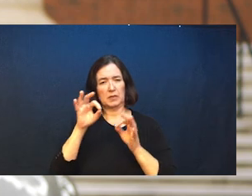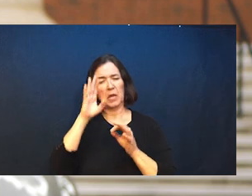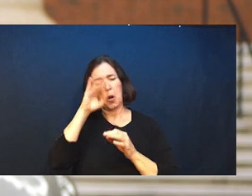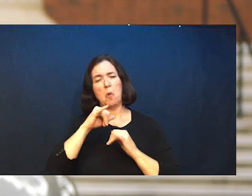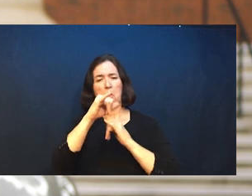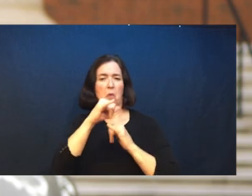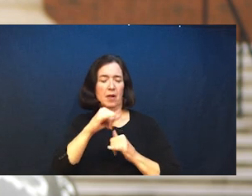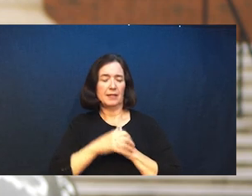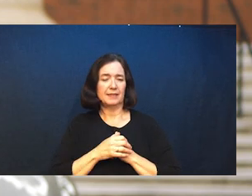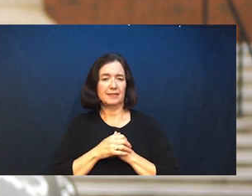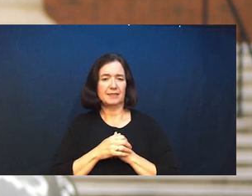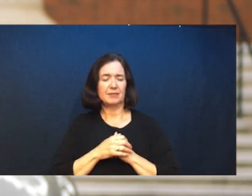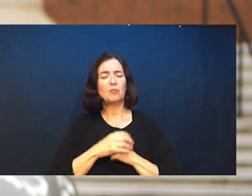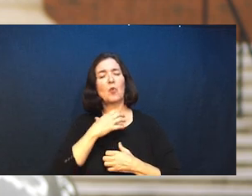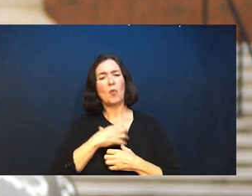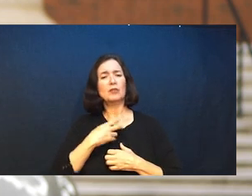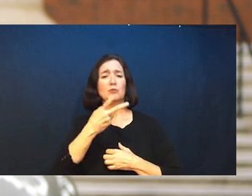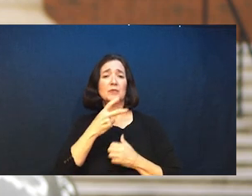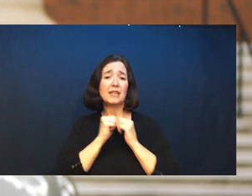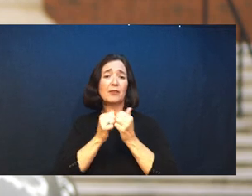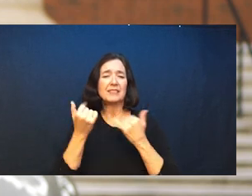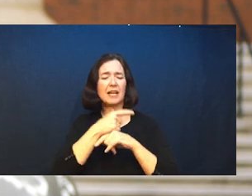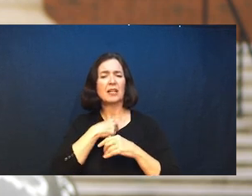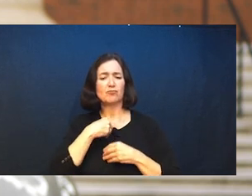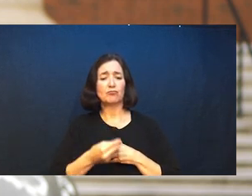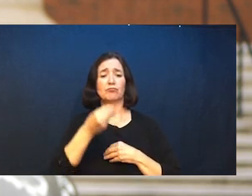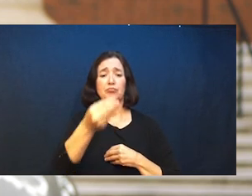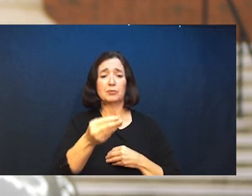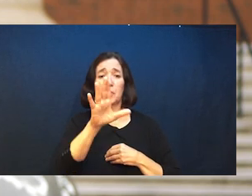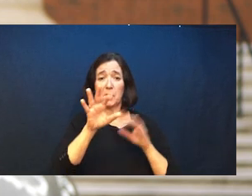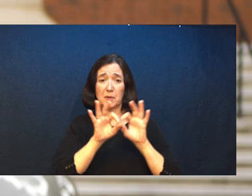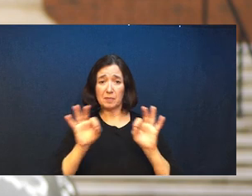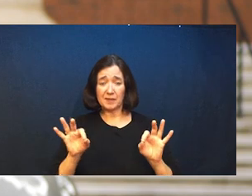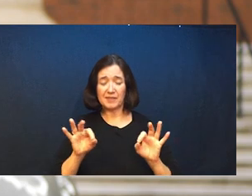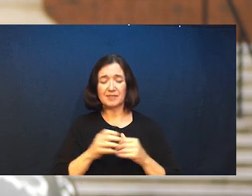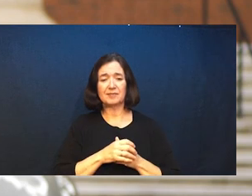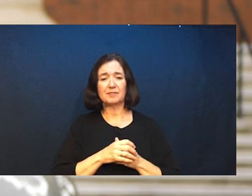I wish that we could be together today so that I can hand you your diploma. On behalf of the staff of the school